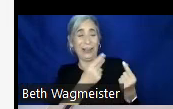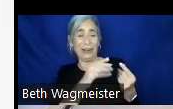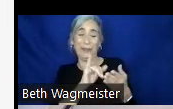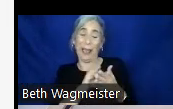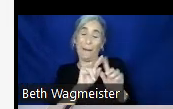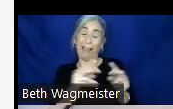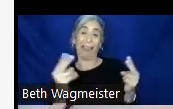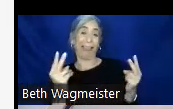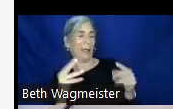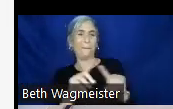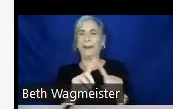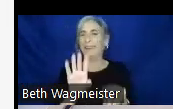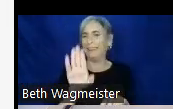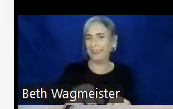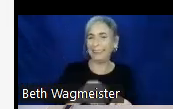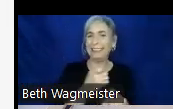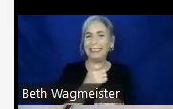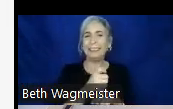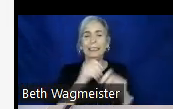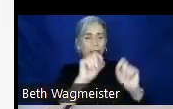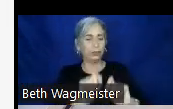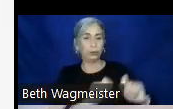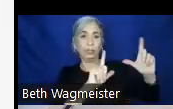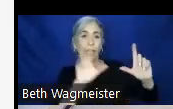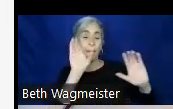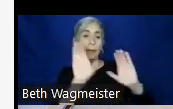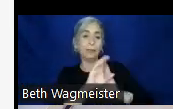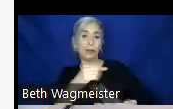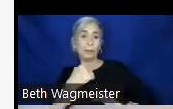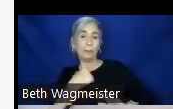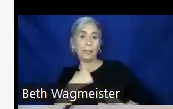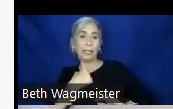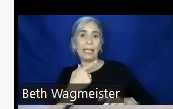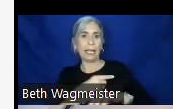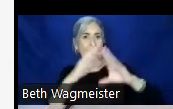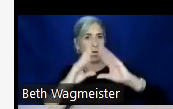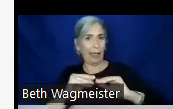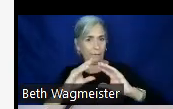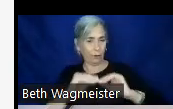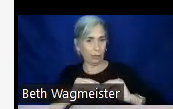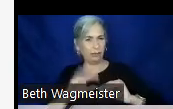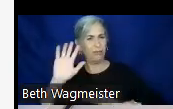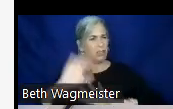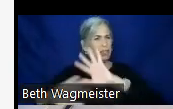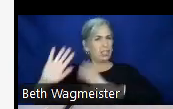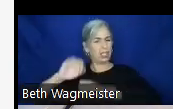but this is a screen shot or picture of me at a view source conference. It is organized for